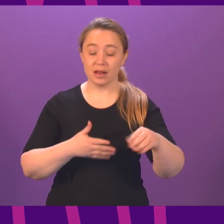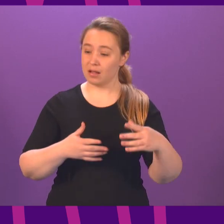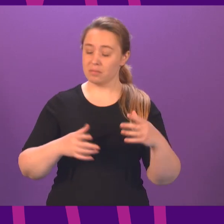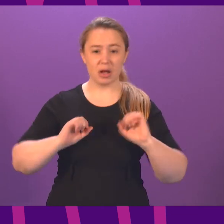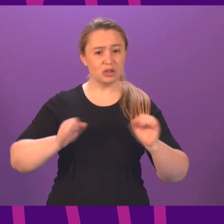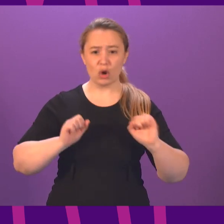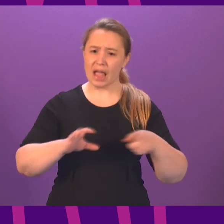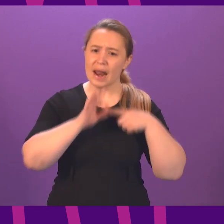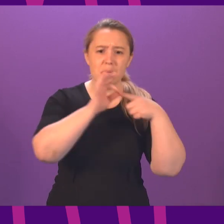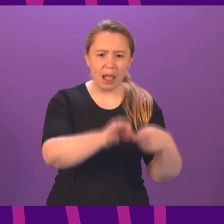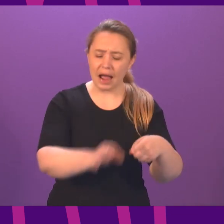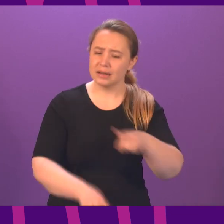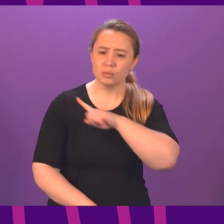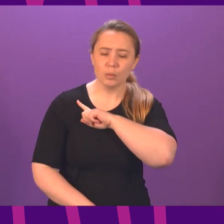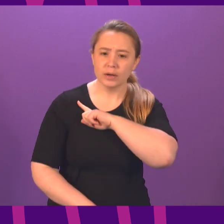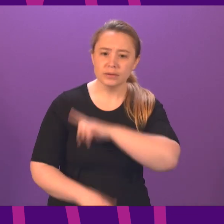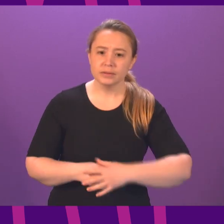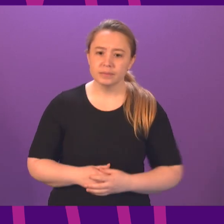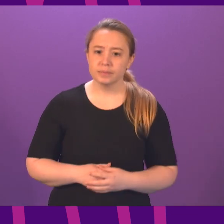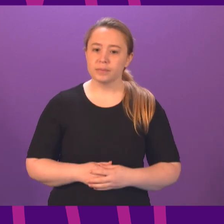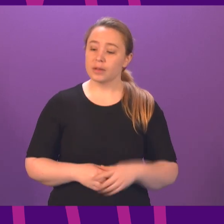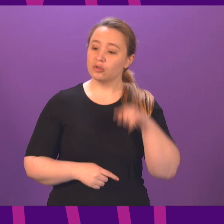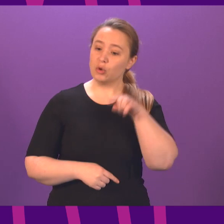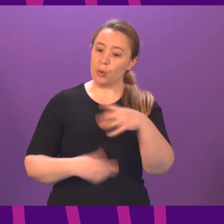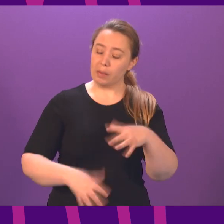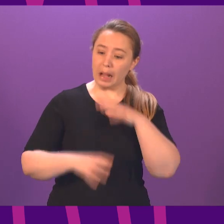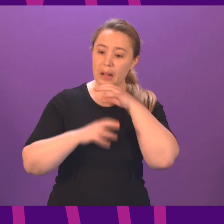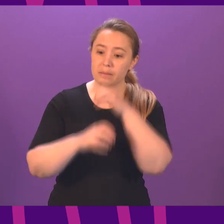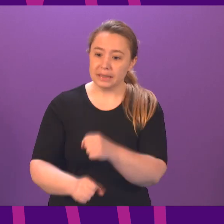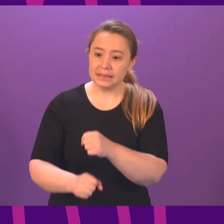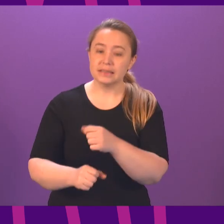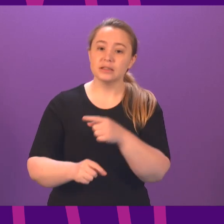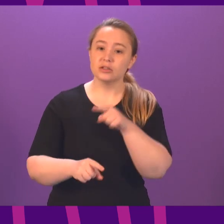Given the First Minister’s commitment on child poverty, which she has reiterated today,